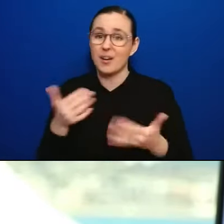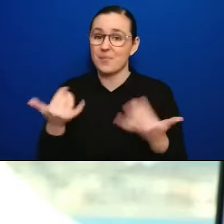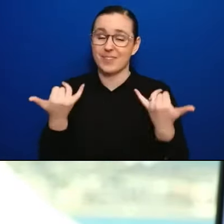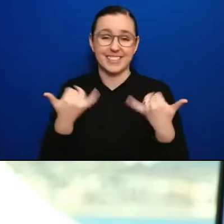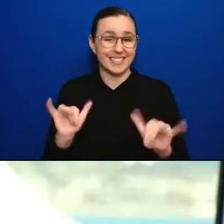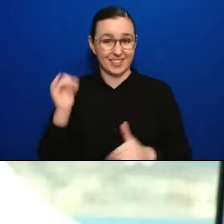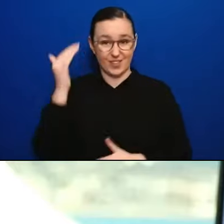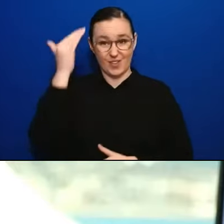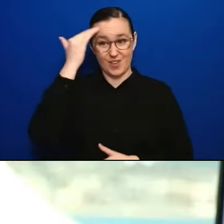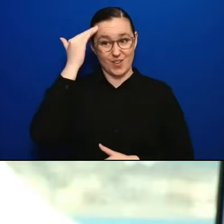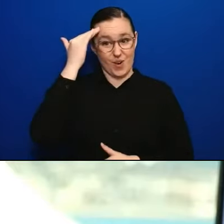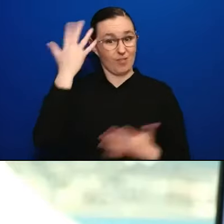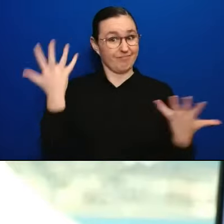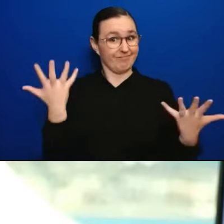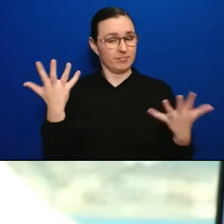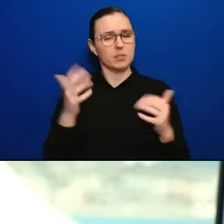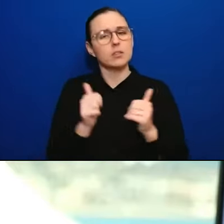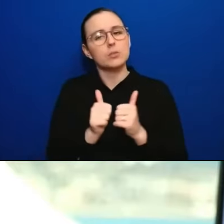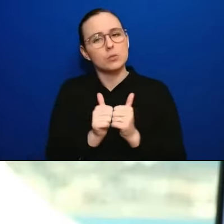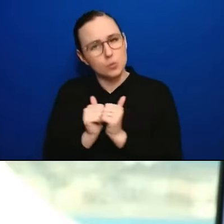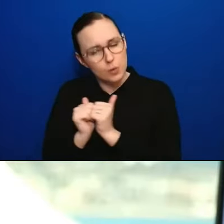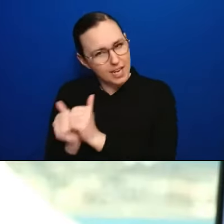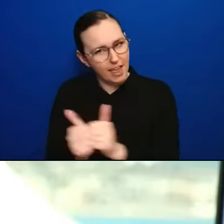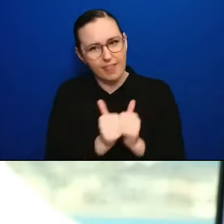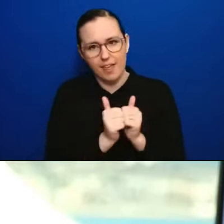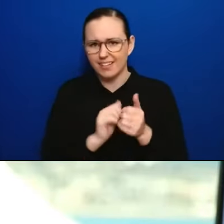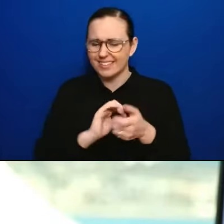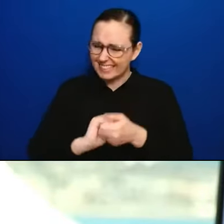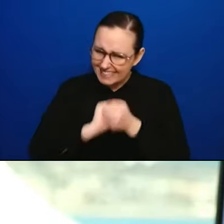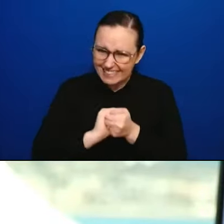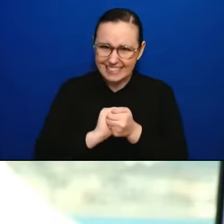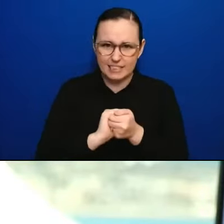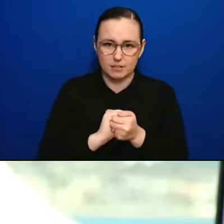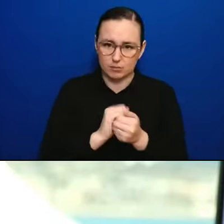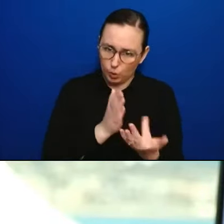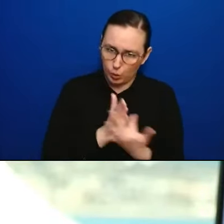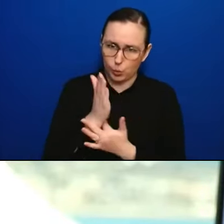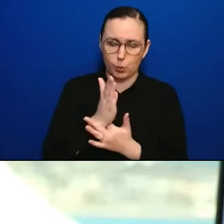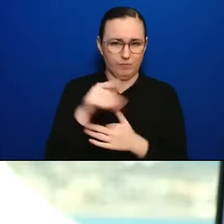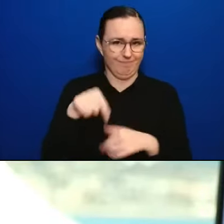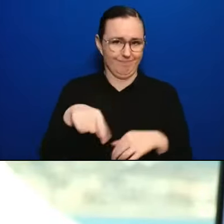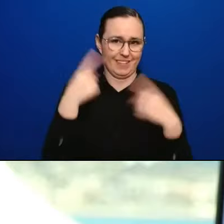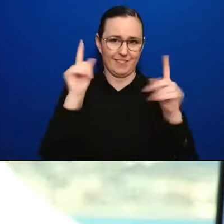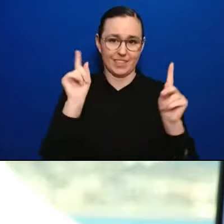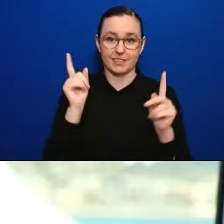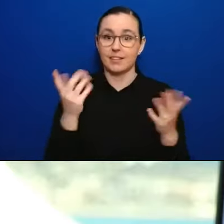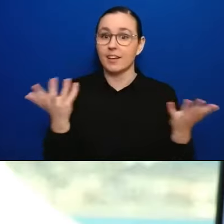reflect our hard work to stop the spread, we know this, and this is something we do